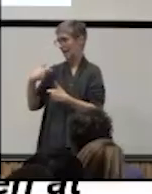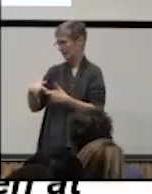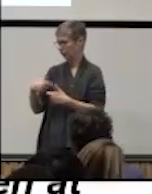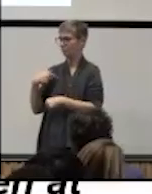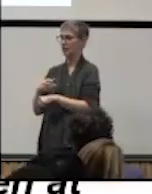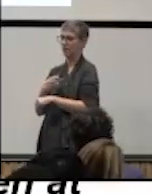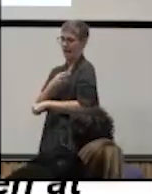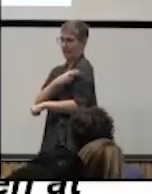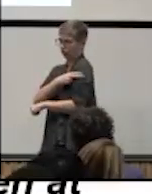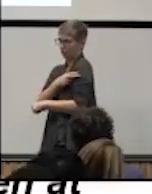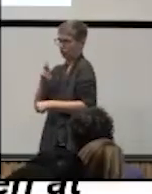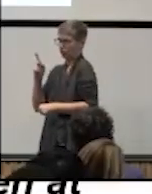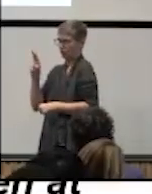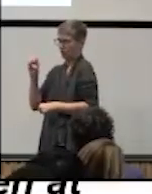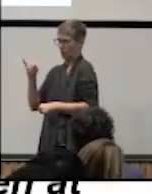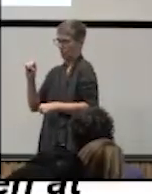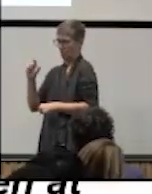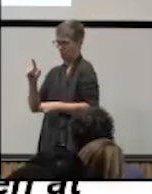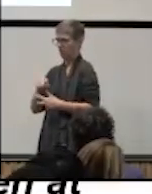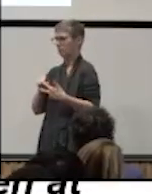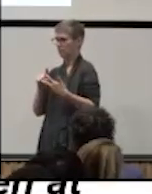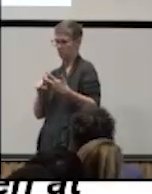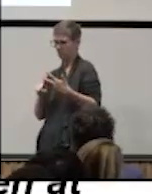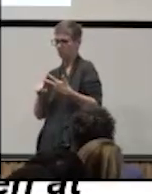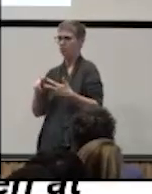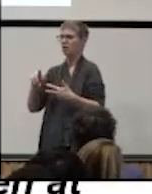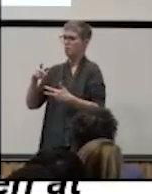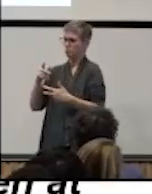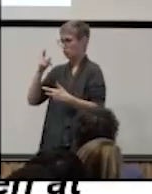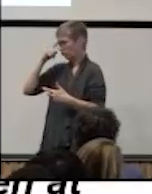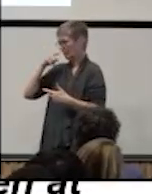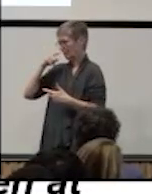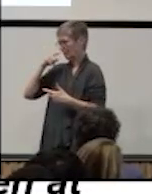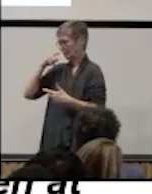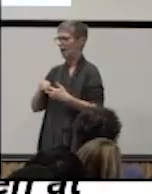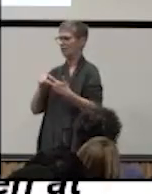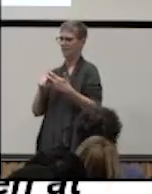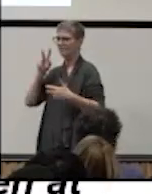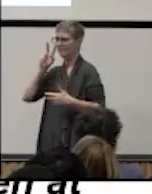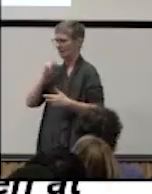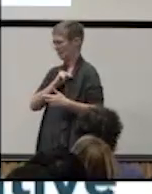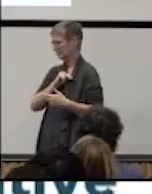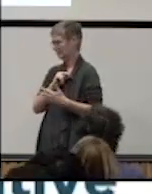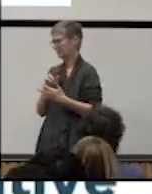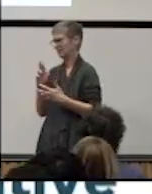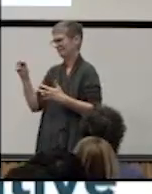Haitian Creole, Portuguese, and hopefully Vietnamese depending on research assistant availability.